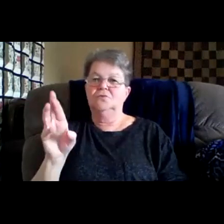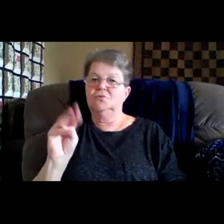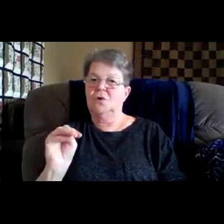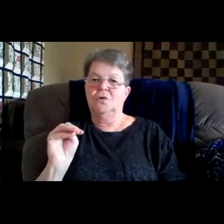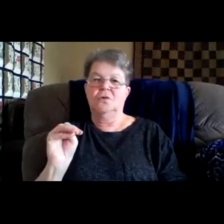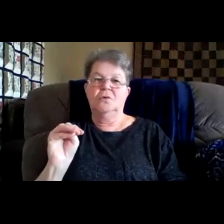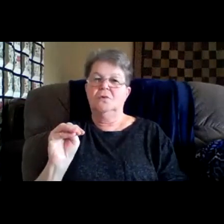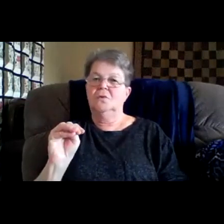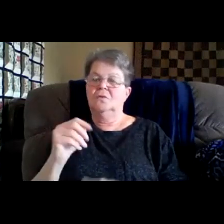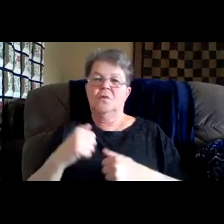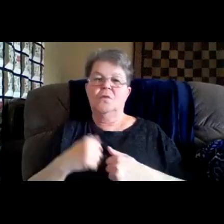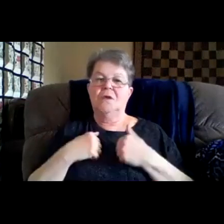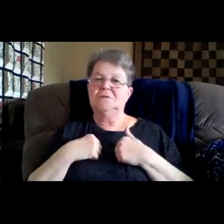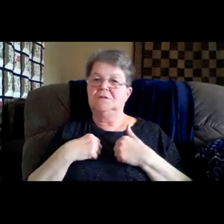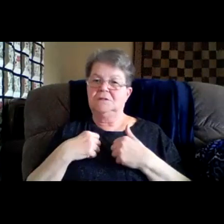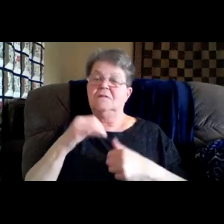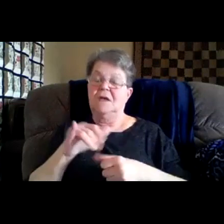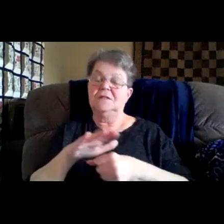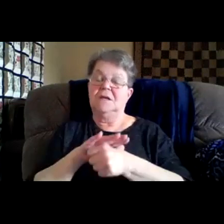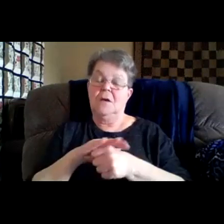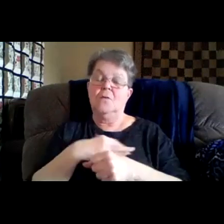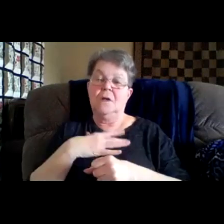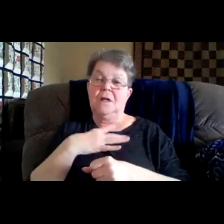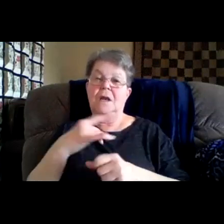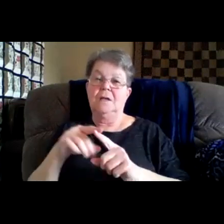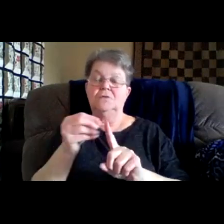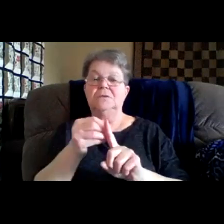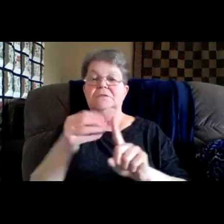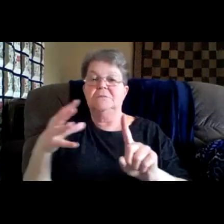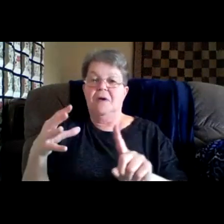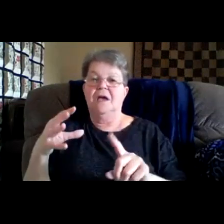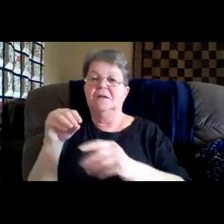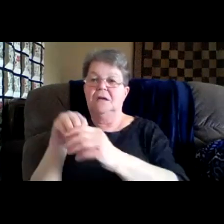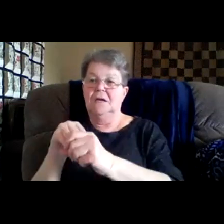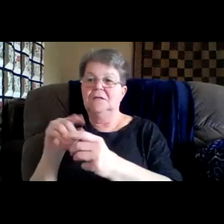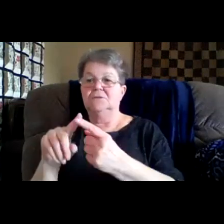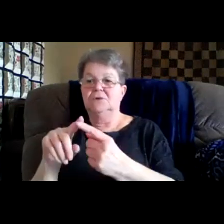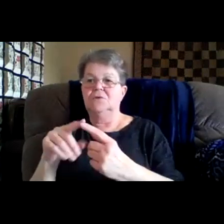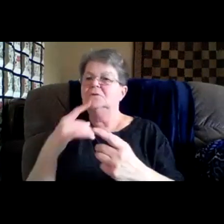That is an area that we would like to expand into. We're still a really small project.